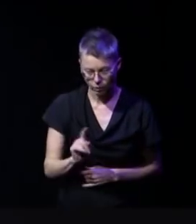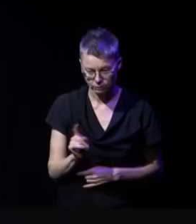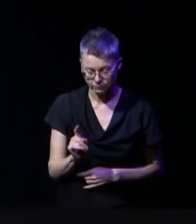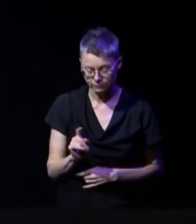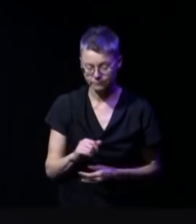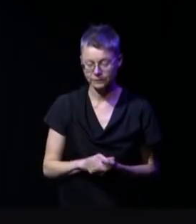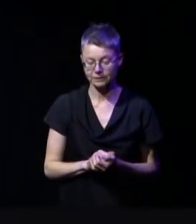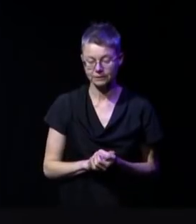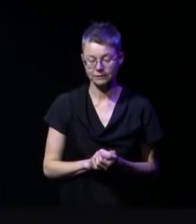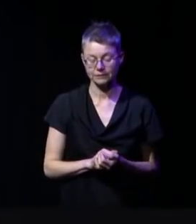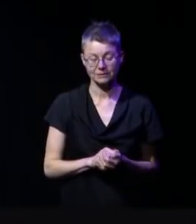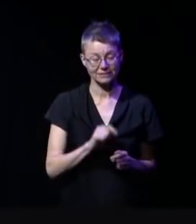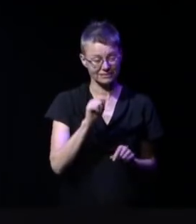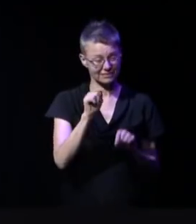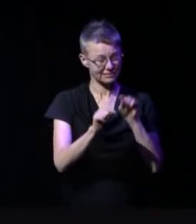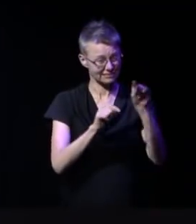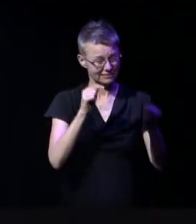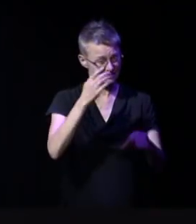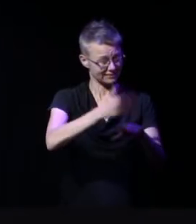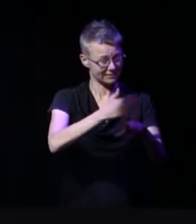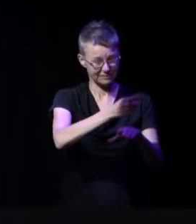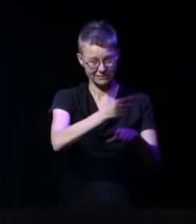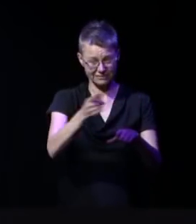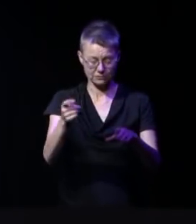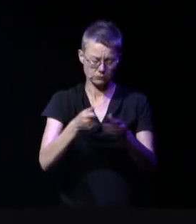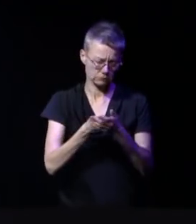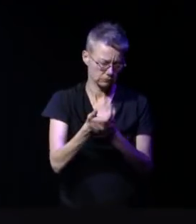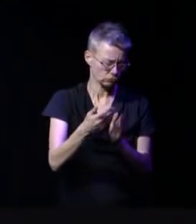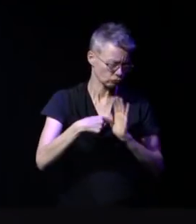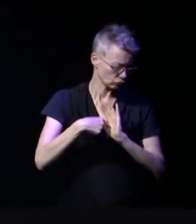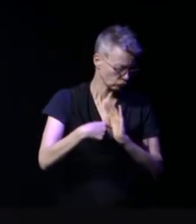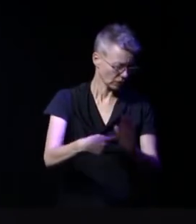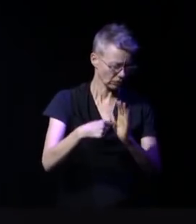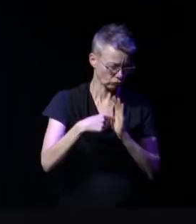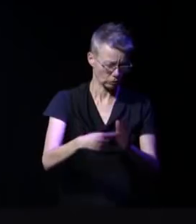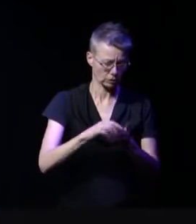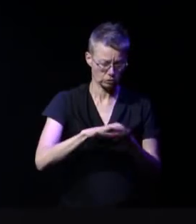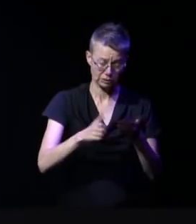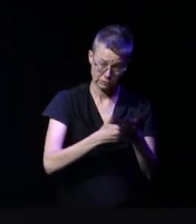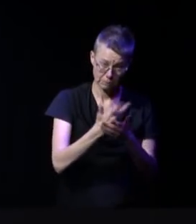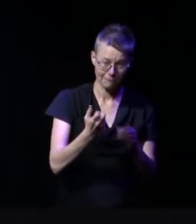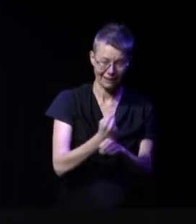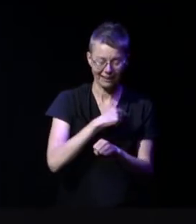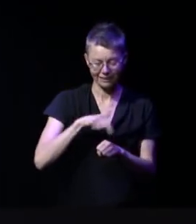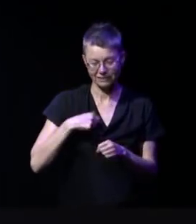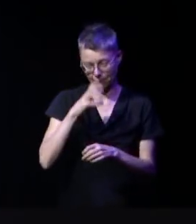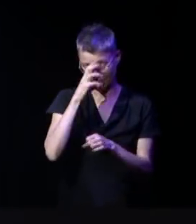from the individuals and the industries that spend trillions of dollars to make us believe that they understand